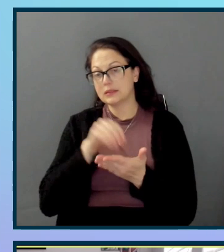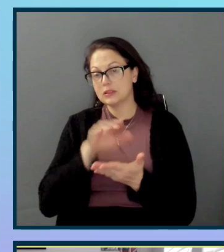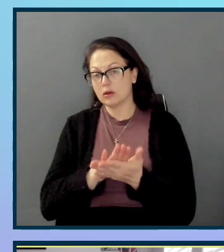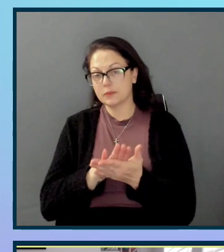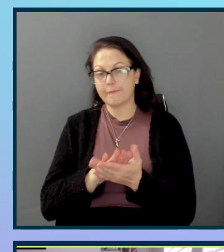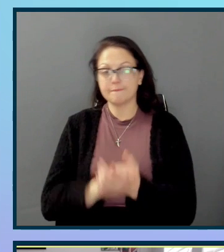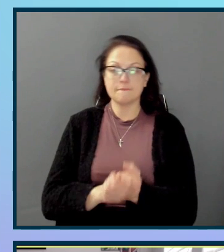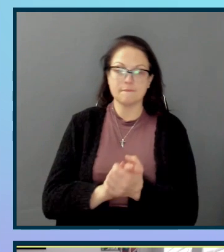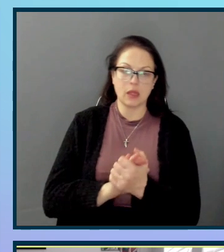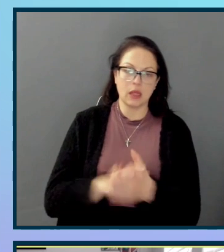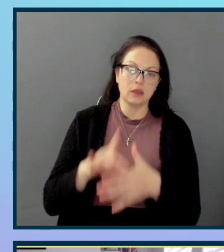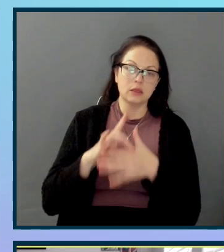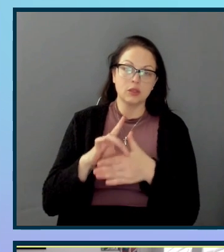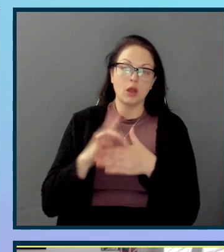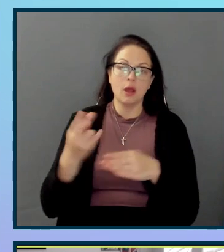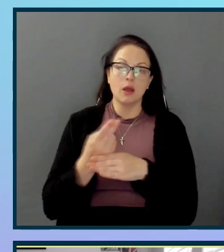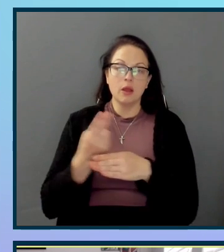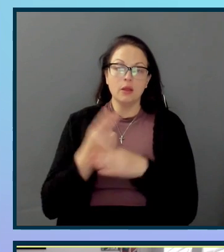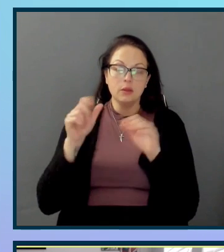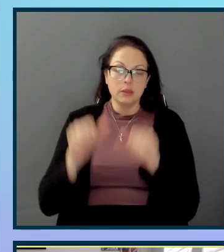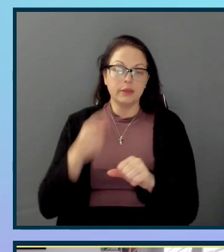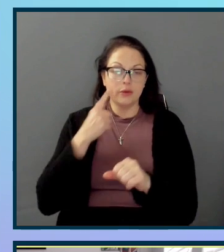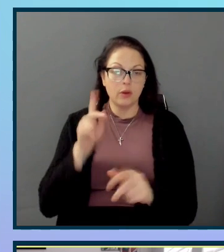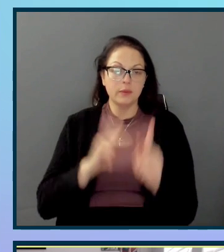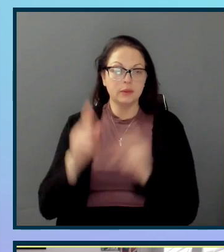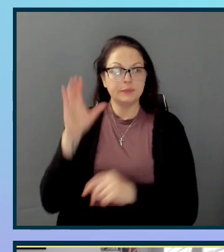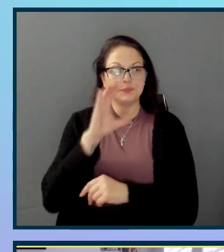Making Content Usable for people with cognitive and learning disabilities.